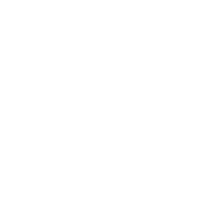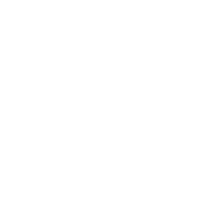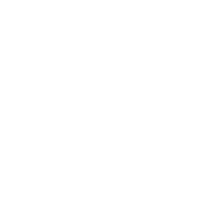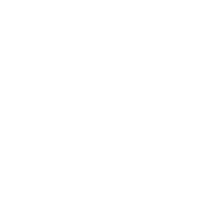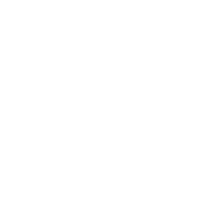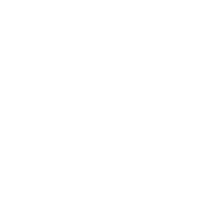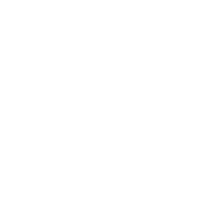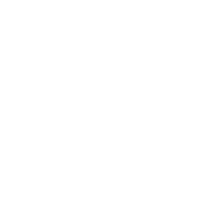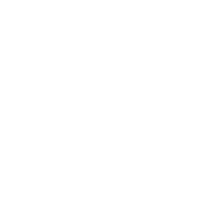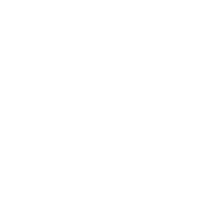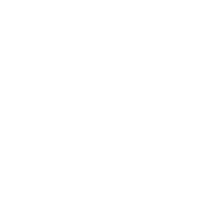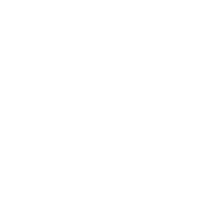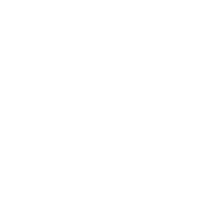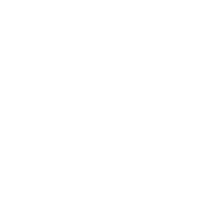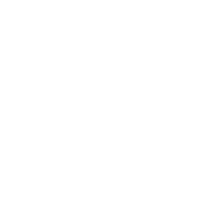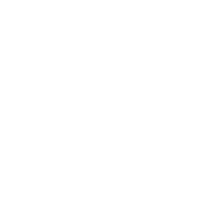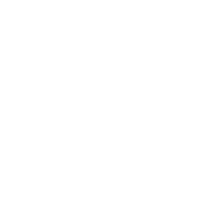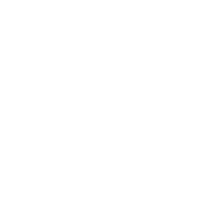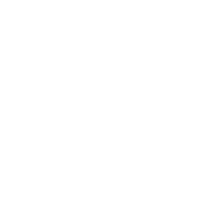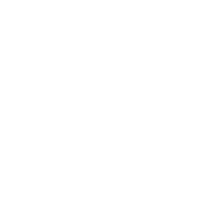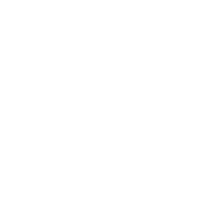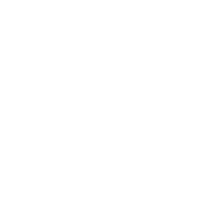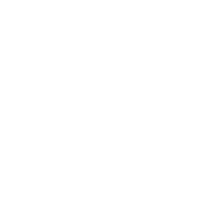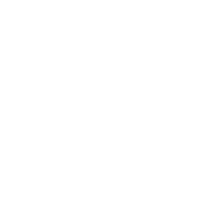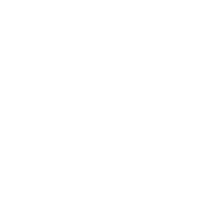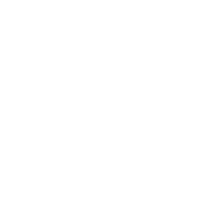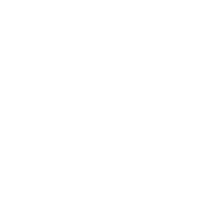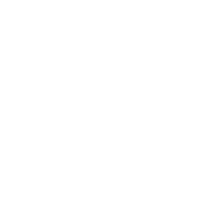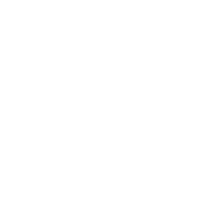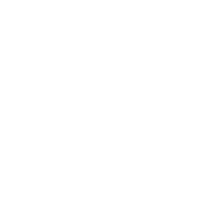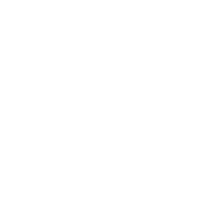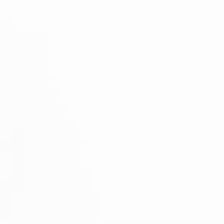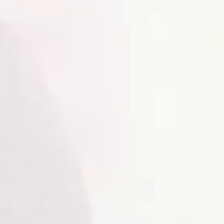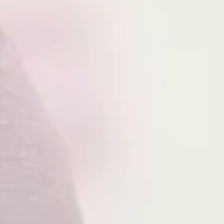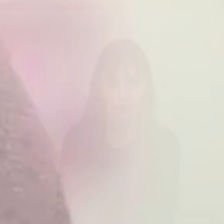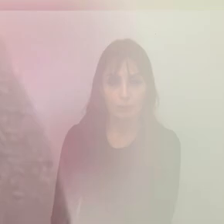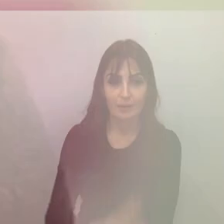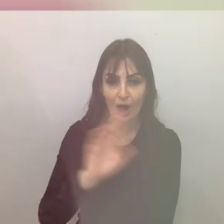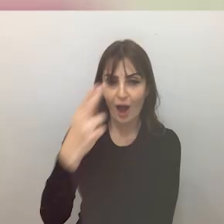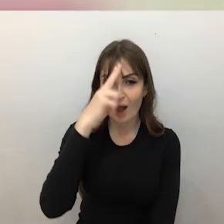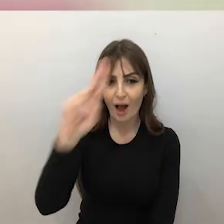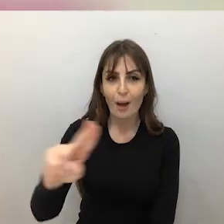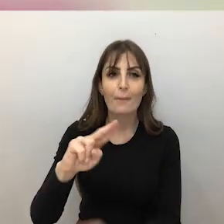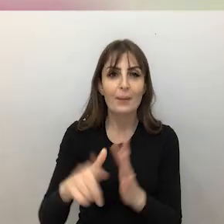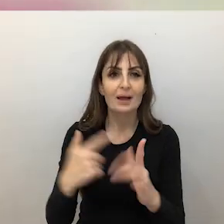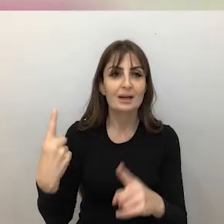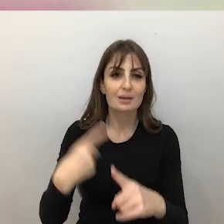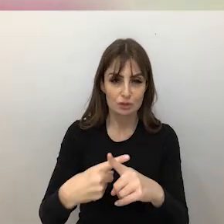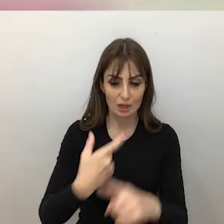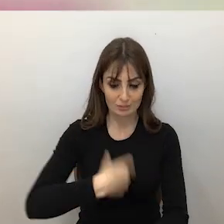and to share knowledge, culture and art, now and with future generations. Hi, my name's Jax and my pronouns are he and they.